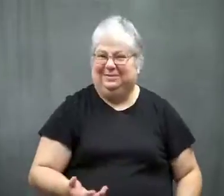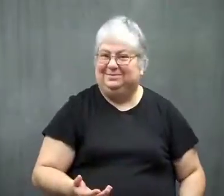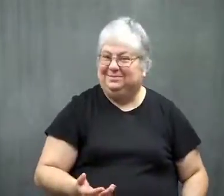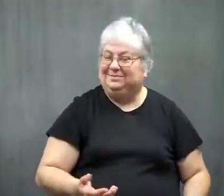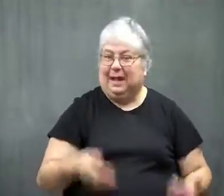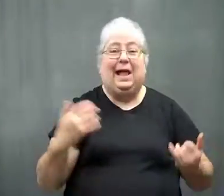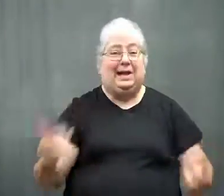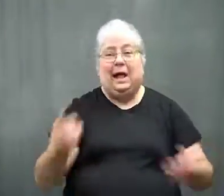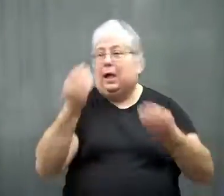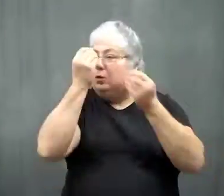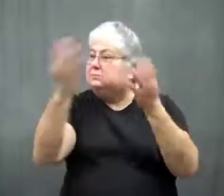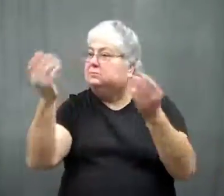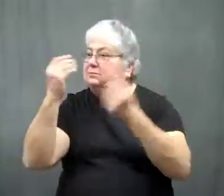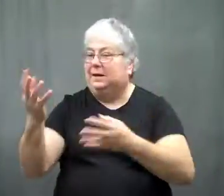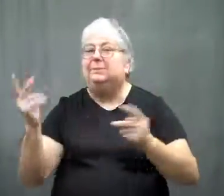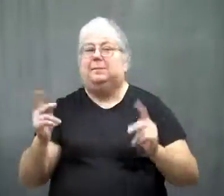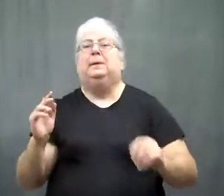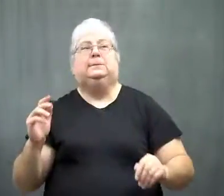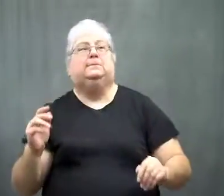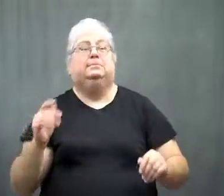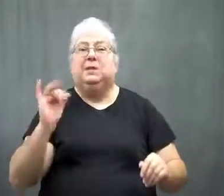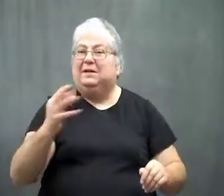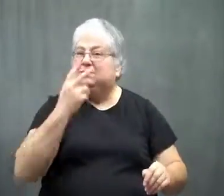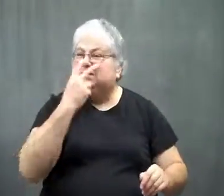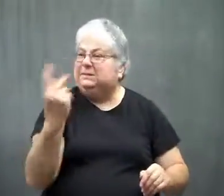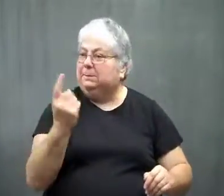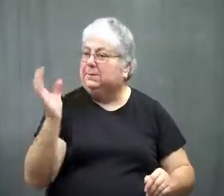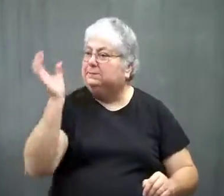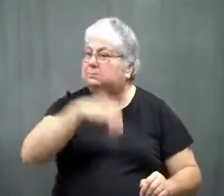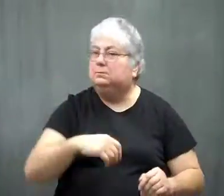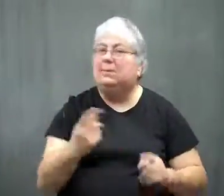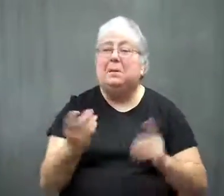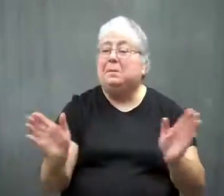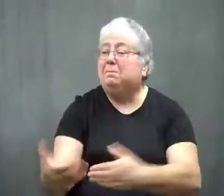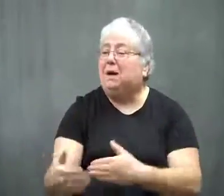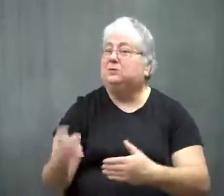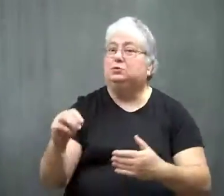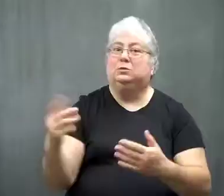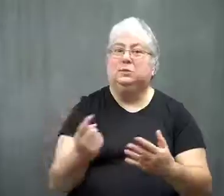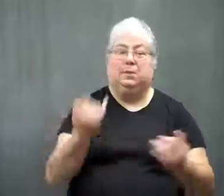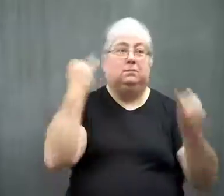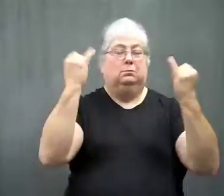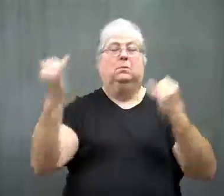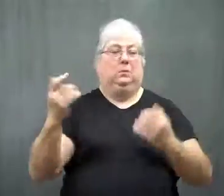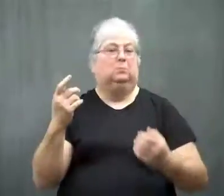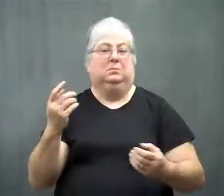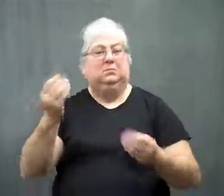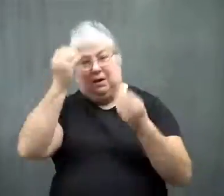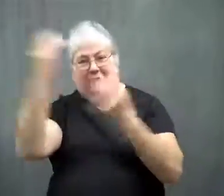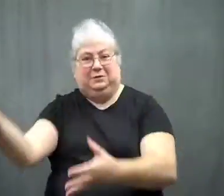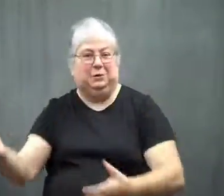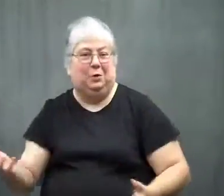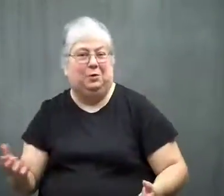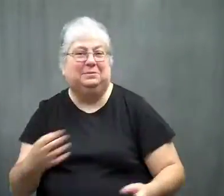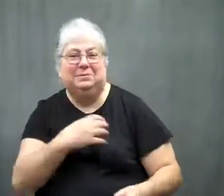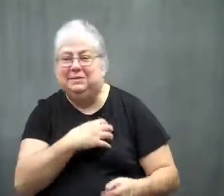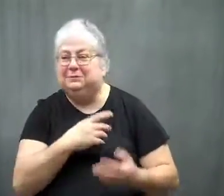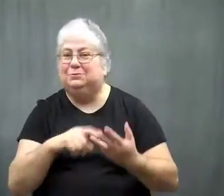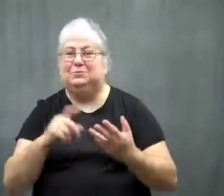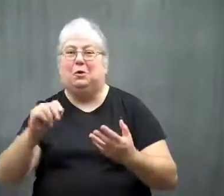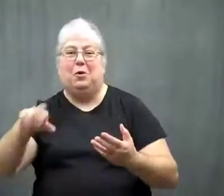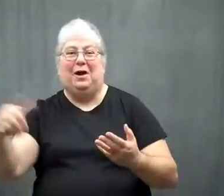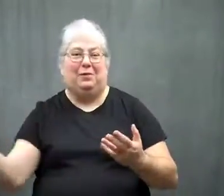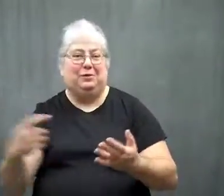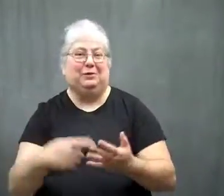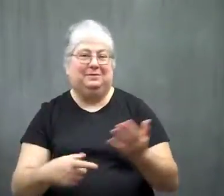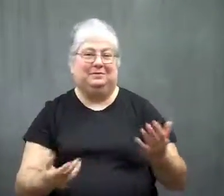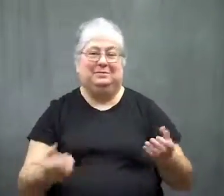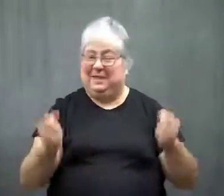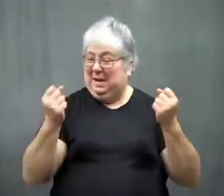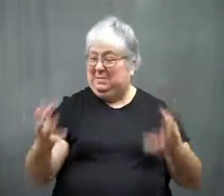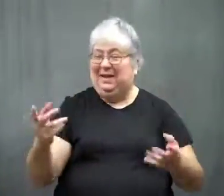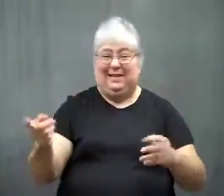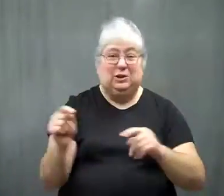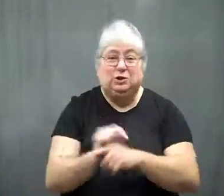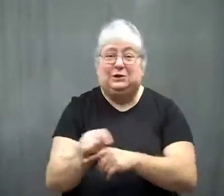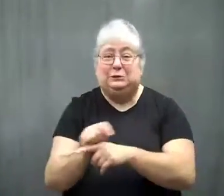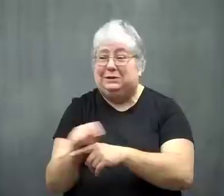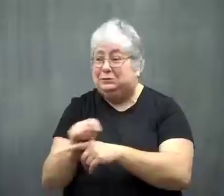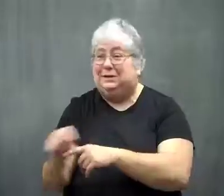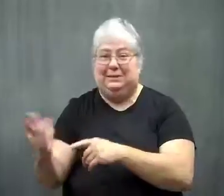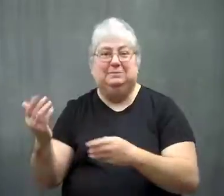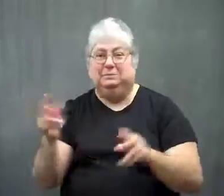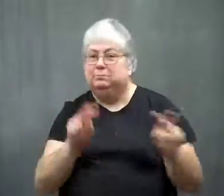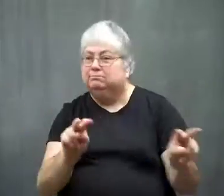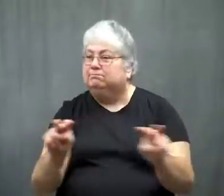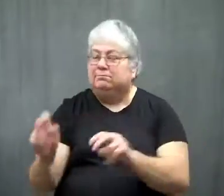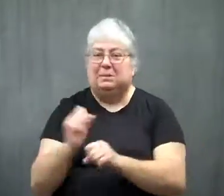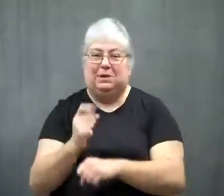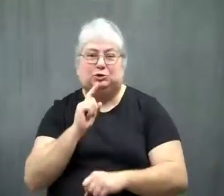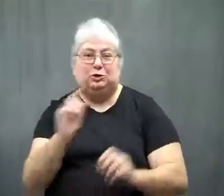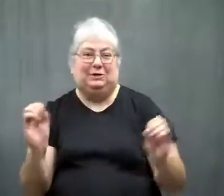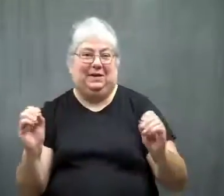People are advised to report anything suspicious such as packages to the authorities.